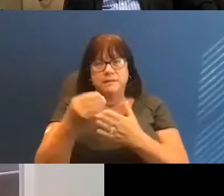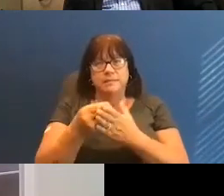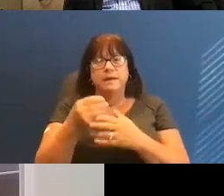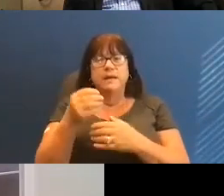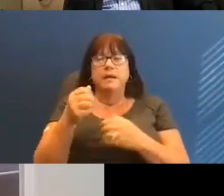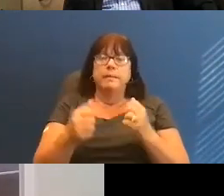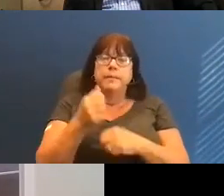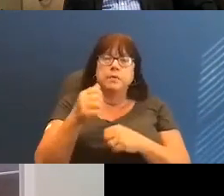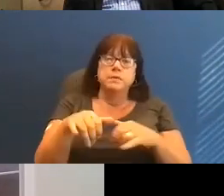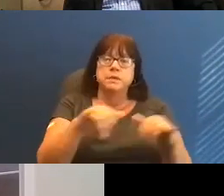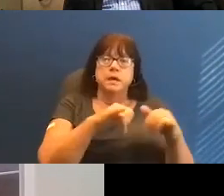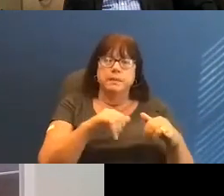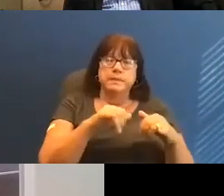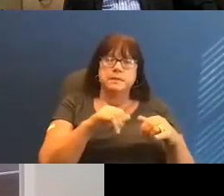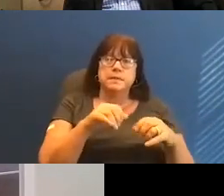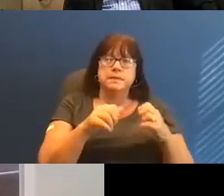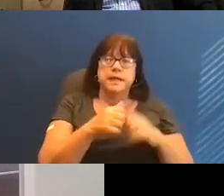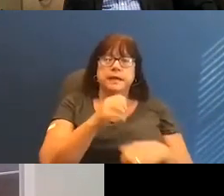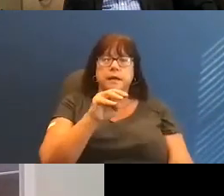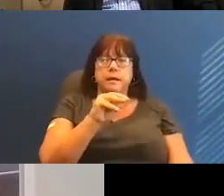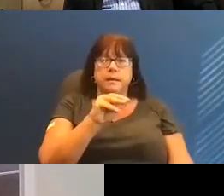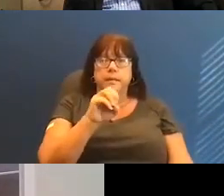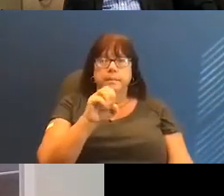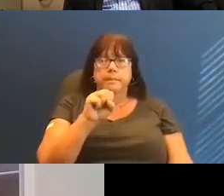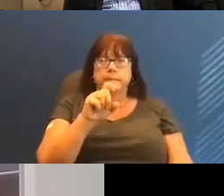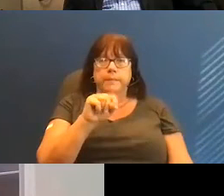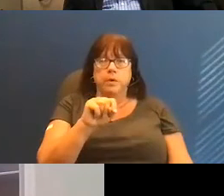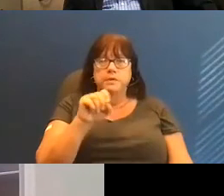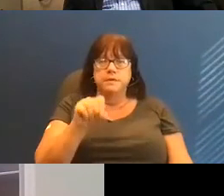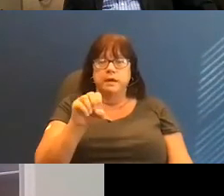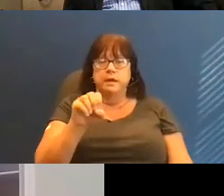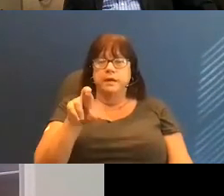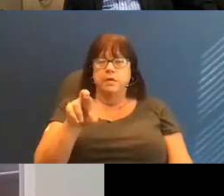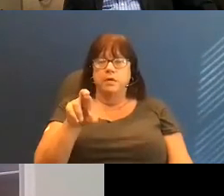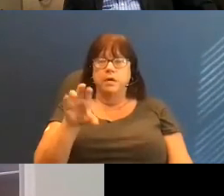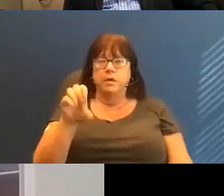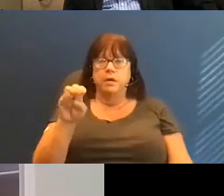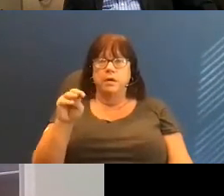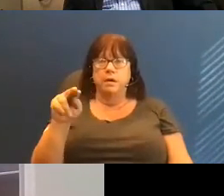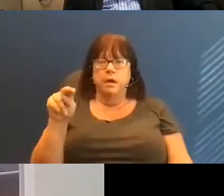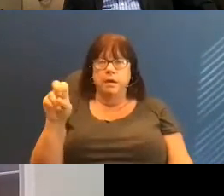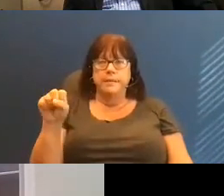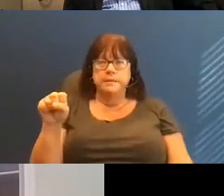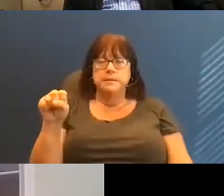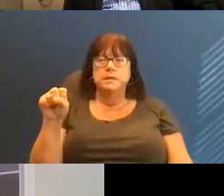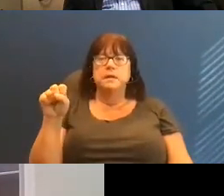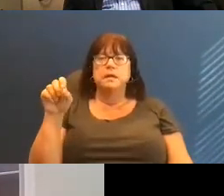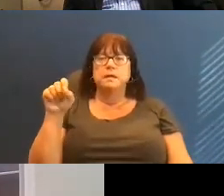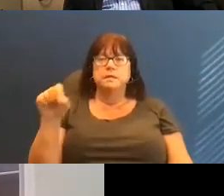commons is at most.oercommons.org and I have that open here, most commons is meant as a way